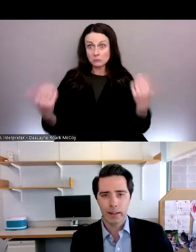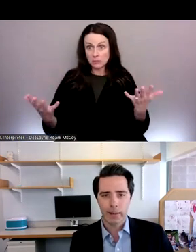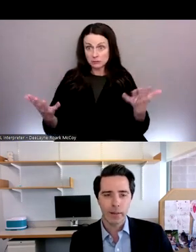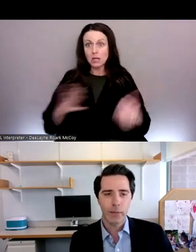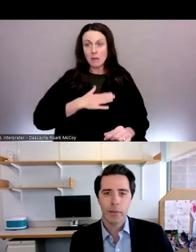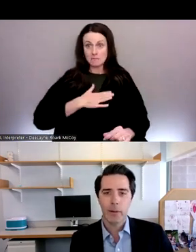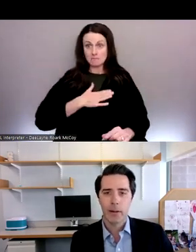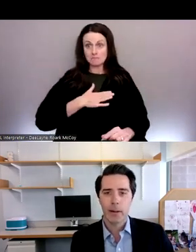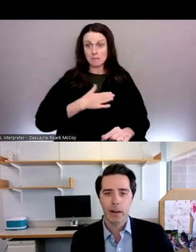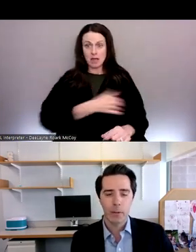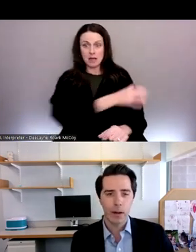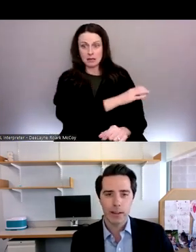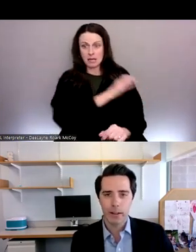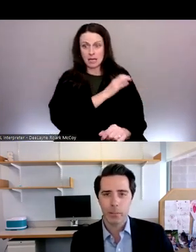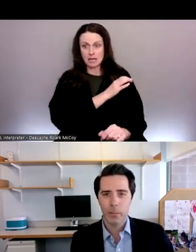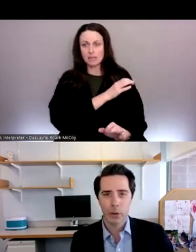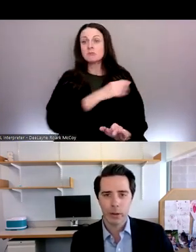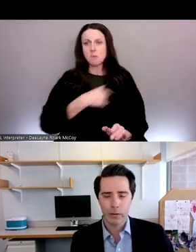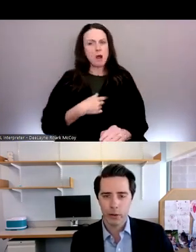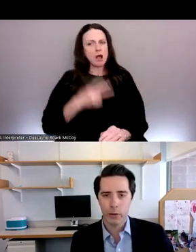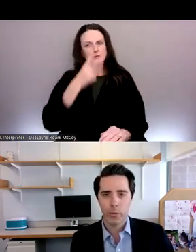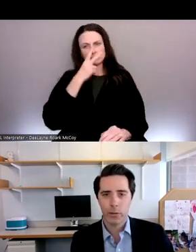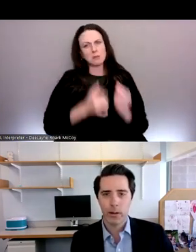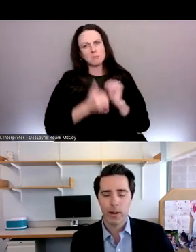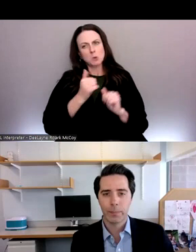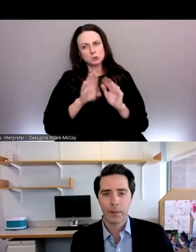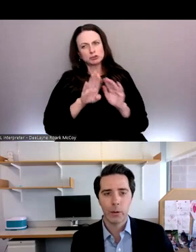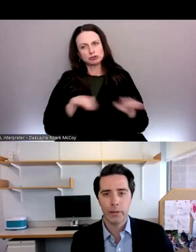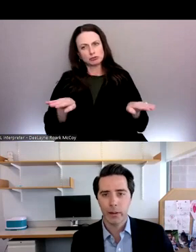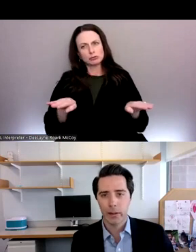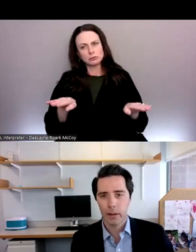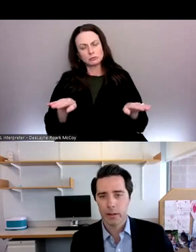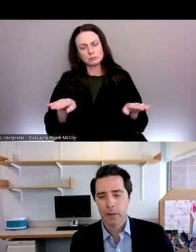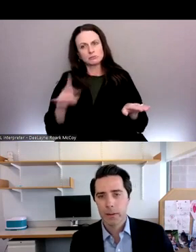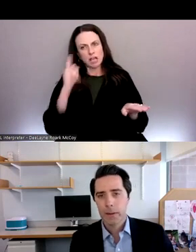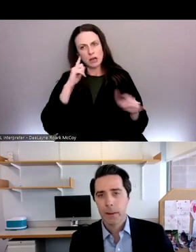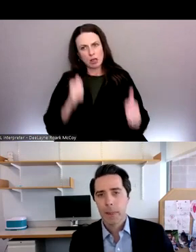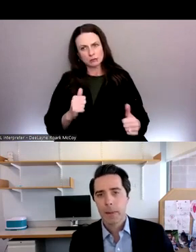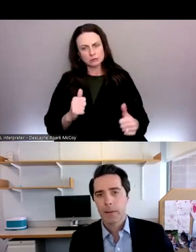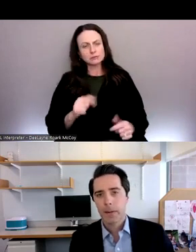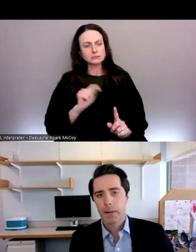clinic where I see majority of children who